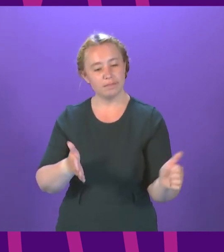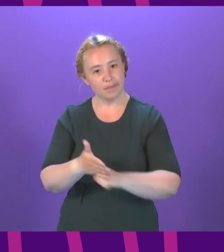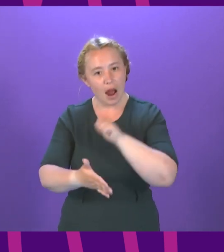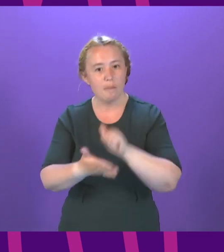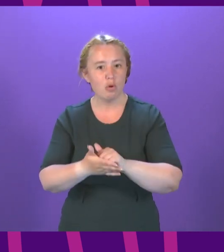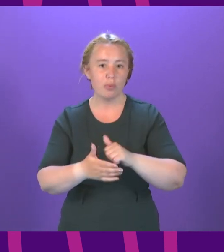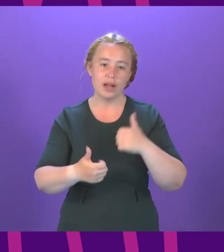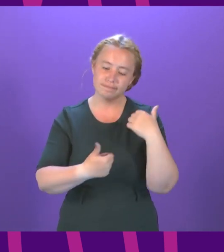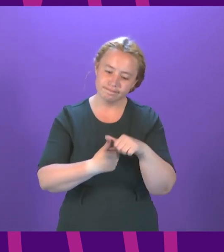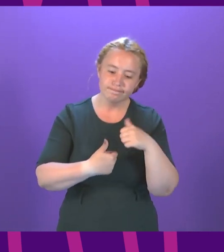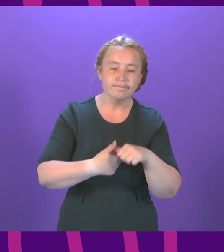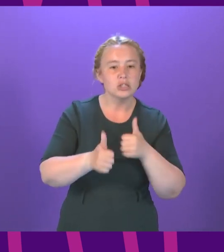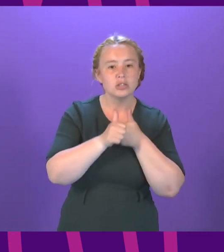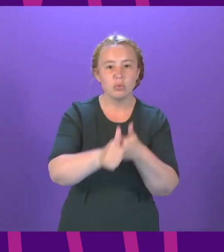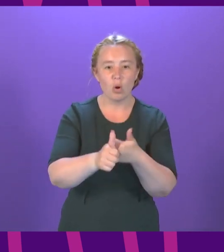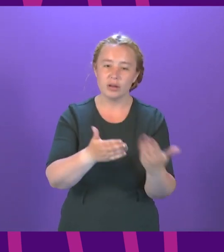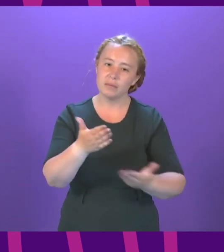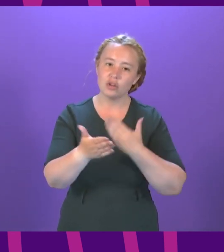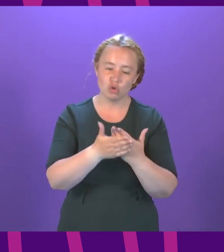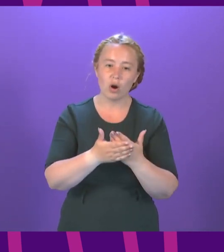best we can, and I will ensure that further detail is provided.